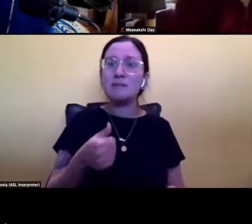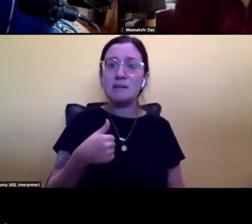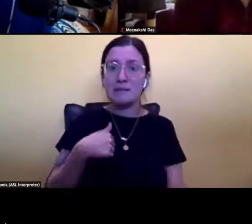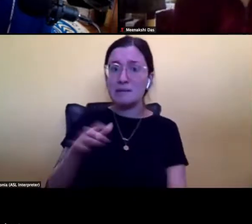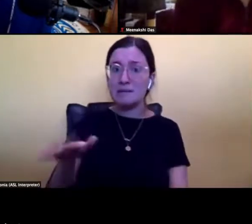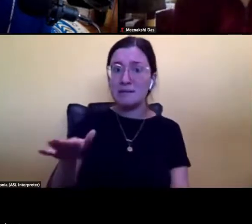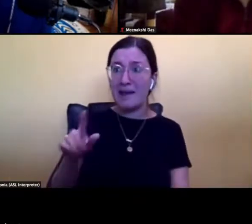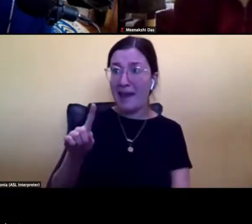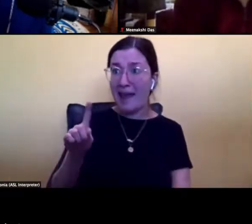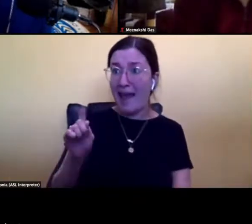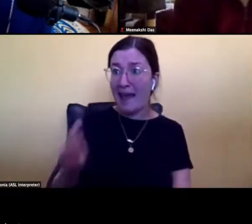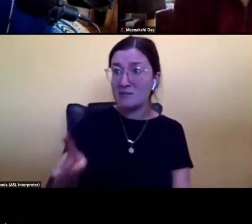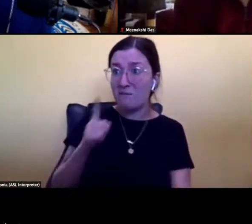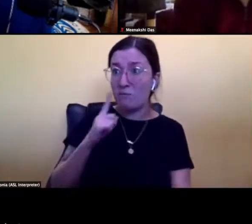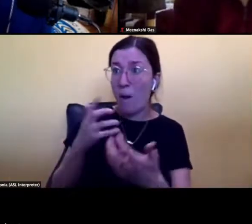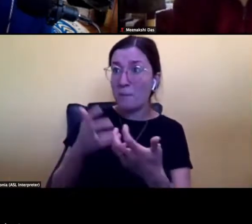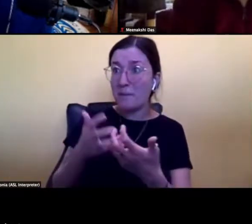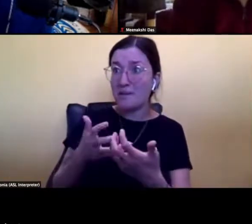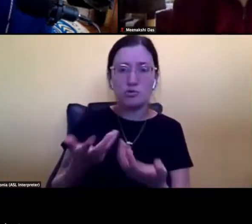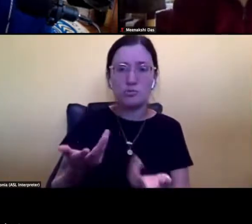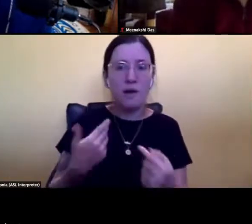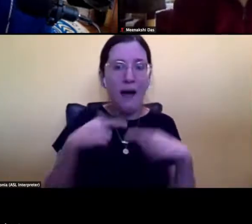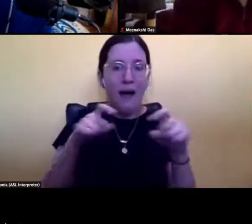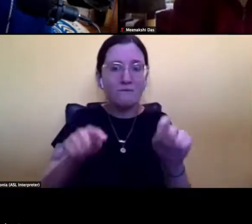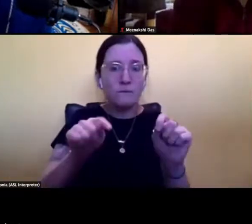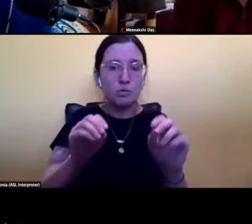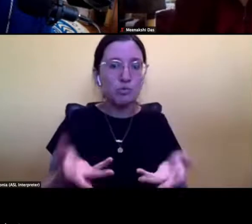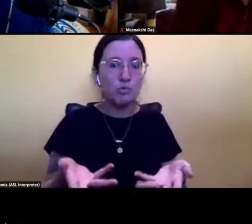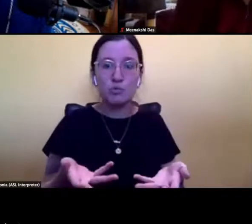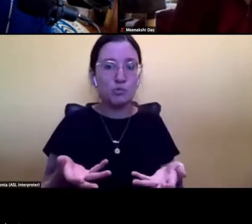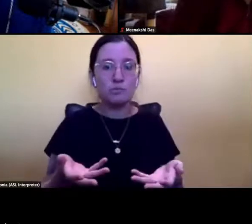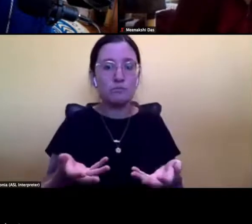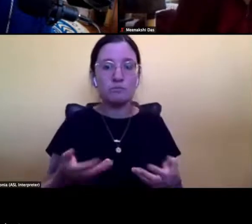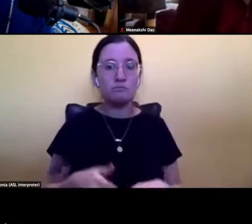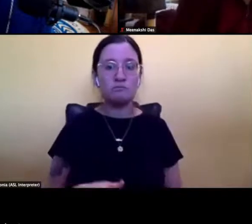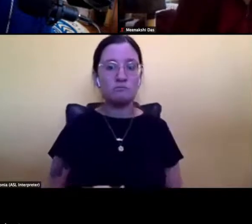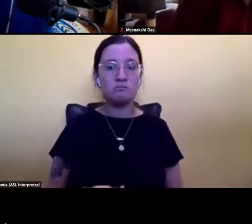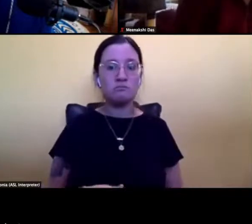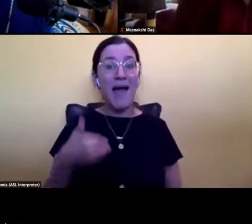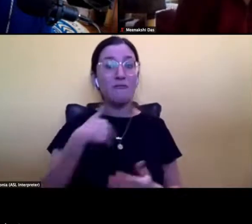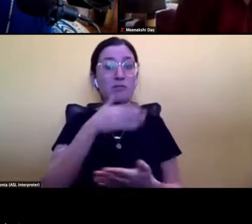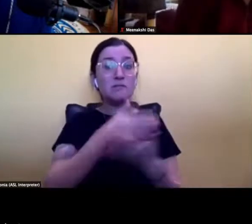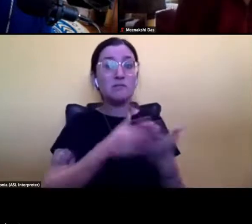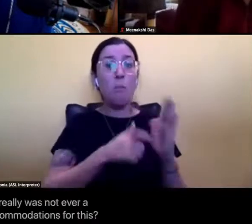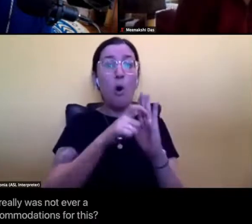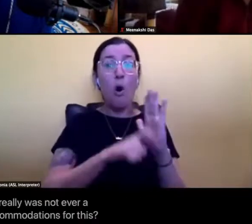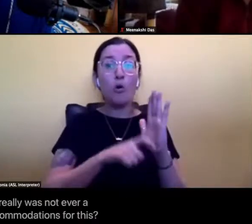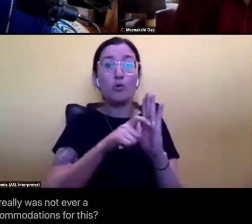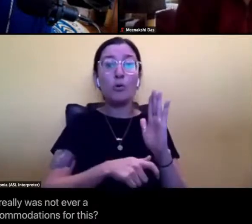for this? It made sense or it did not. The articles published online in accessible format